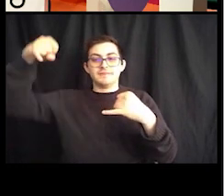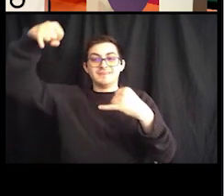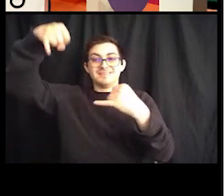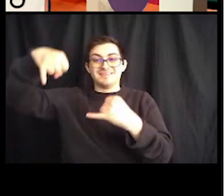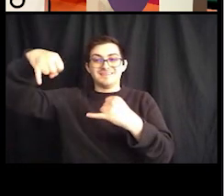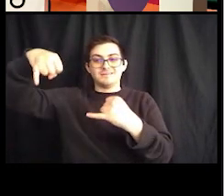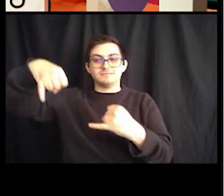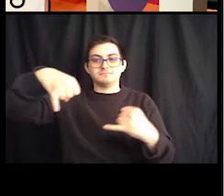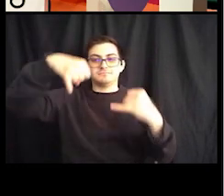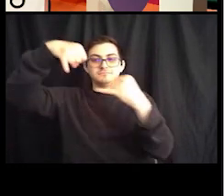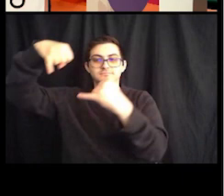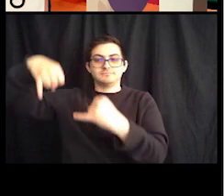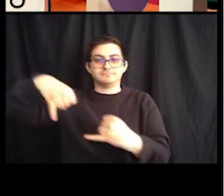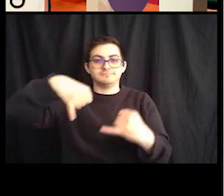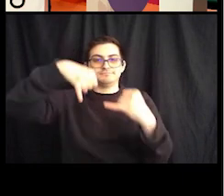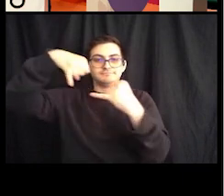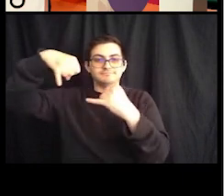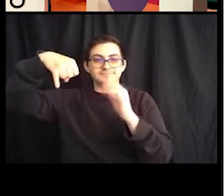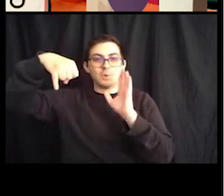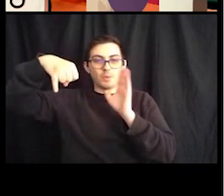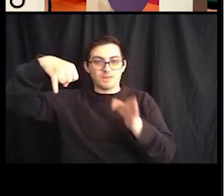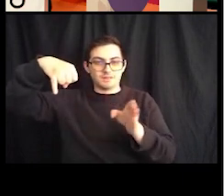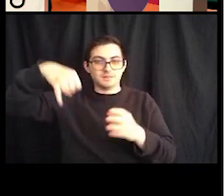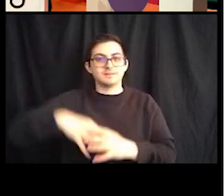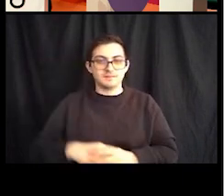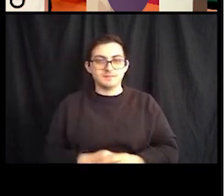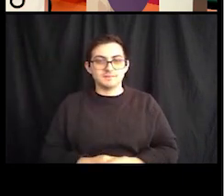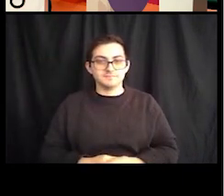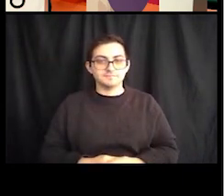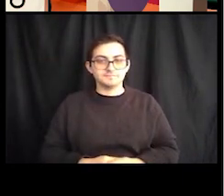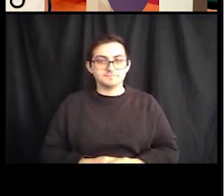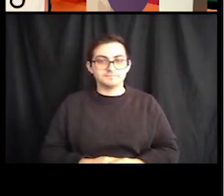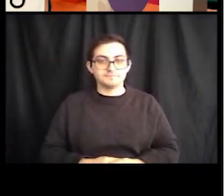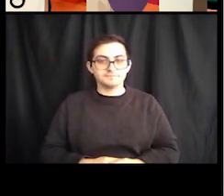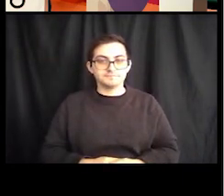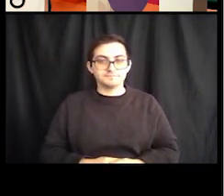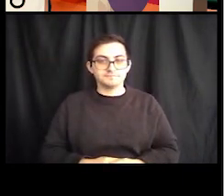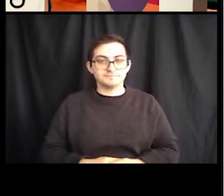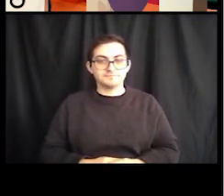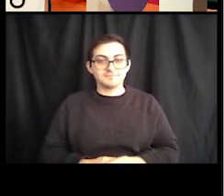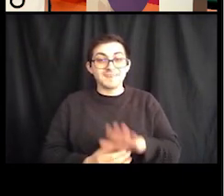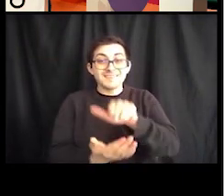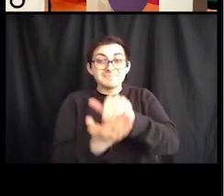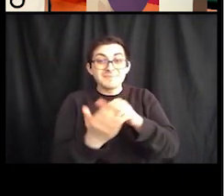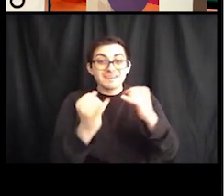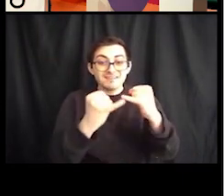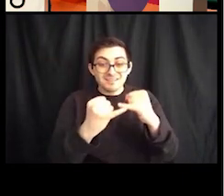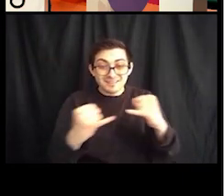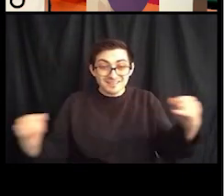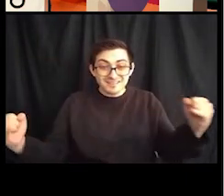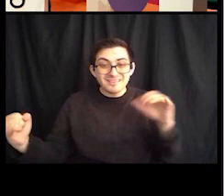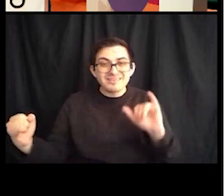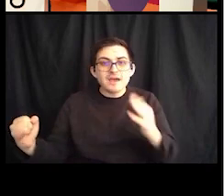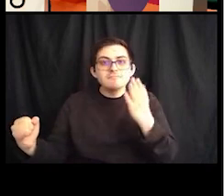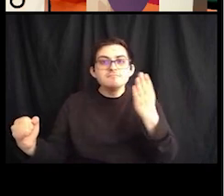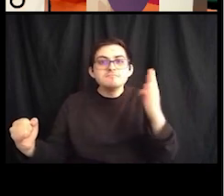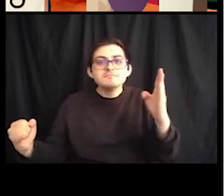you can also drag the blue handle to customize it. Let's see, I think it looks better like this.